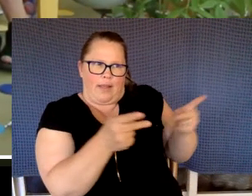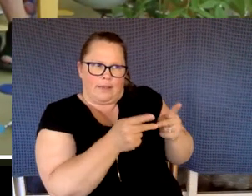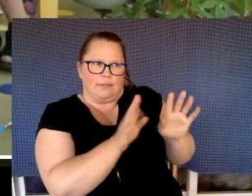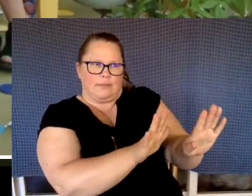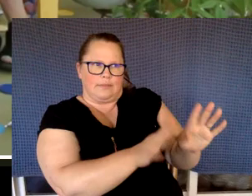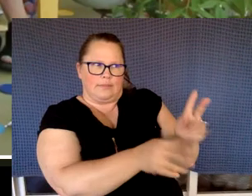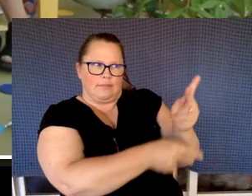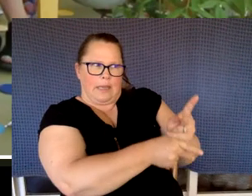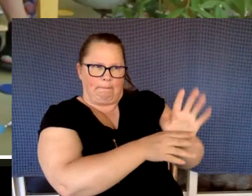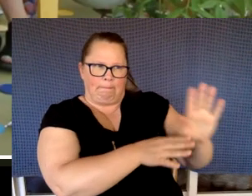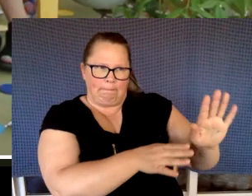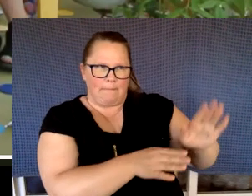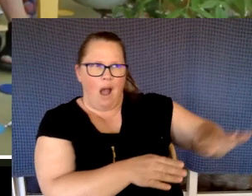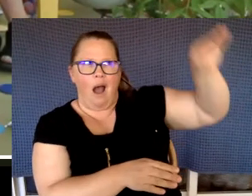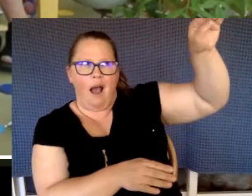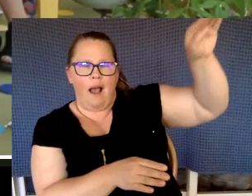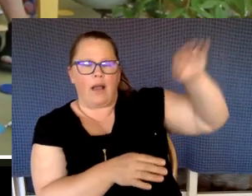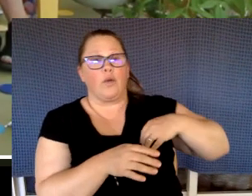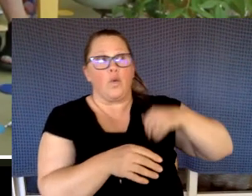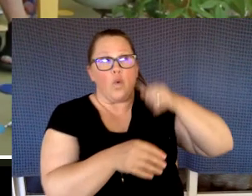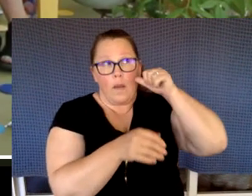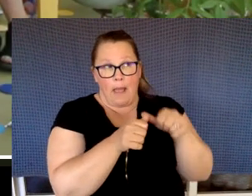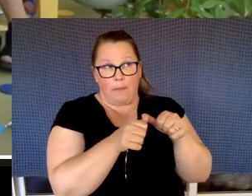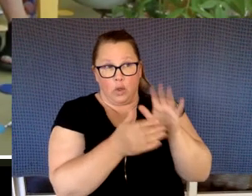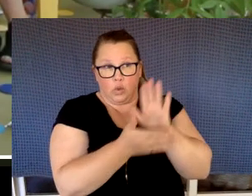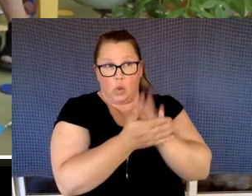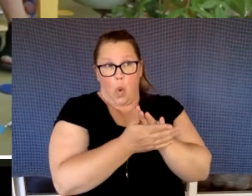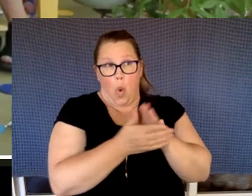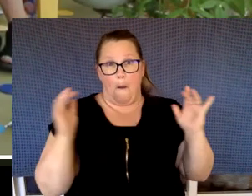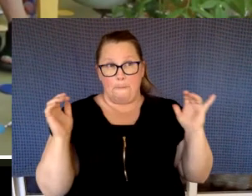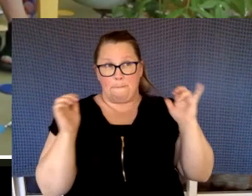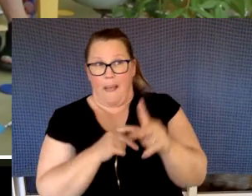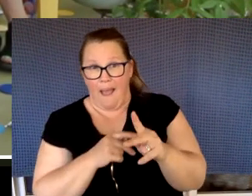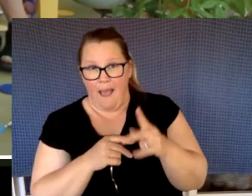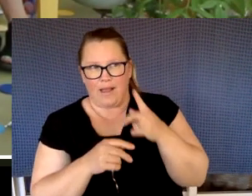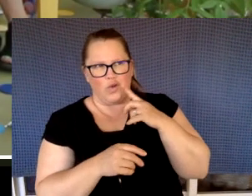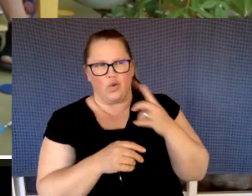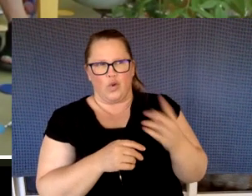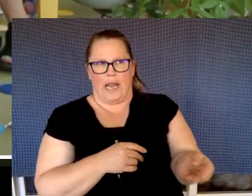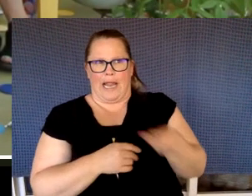safe place. Because remember when we come back you're going to return them and then we're going to have a very